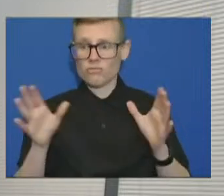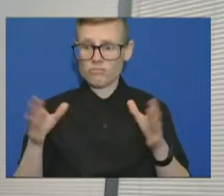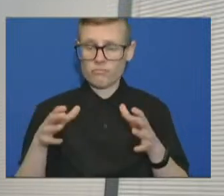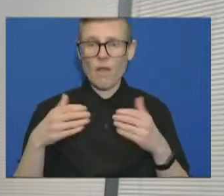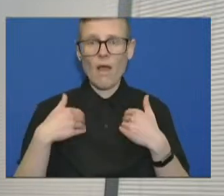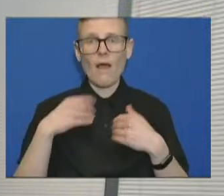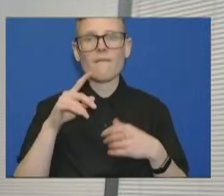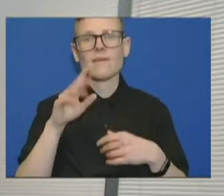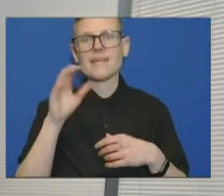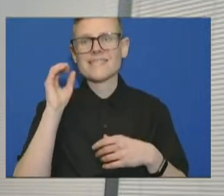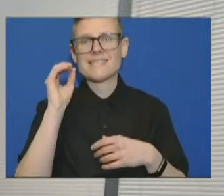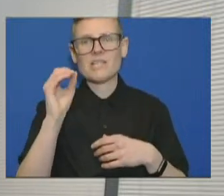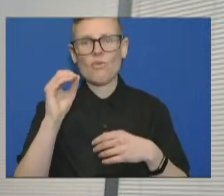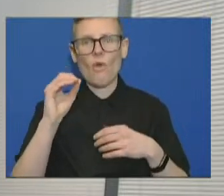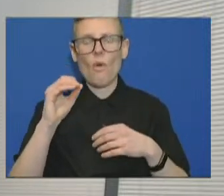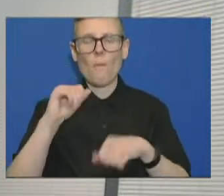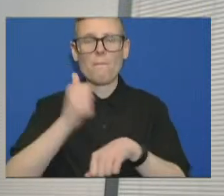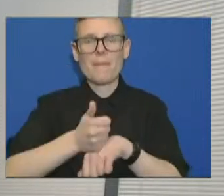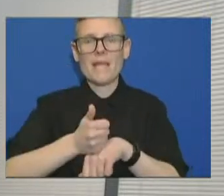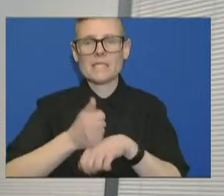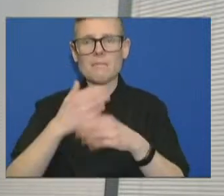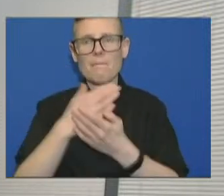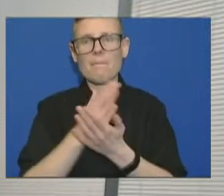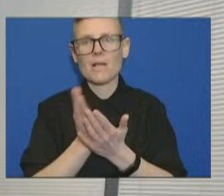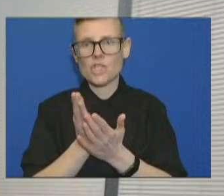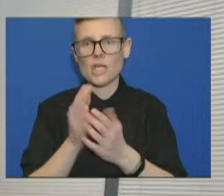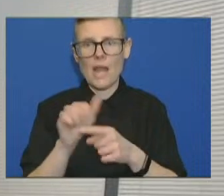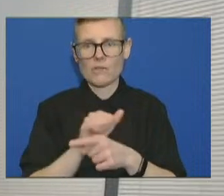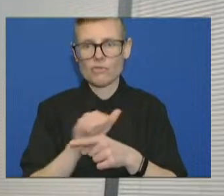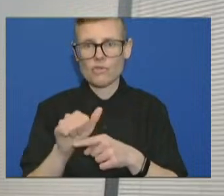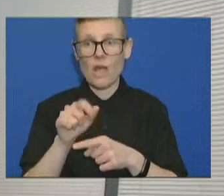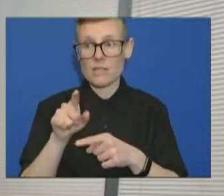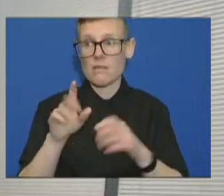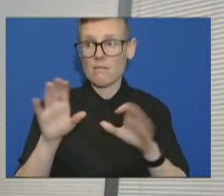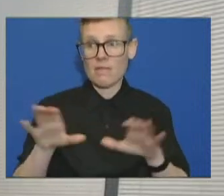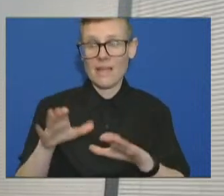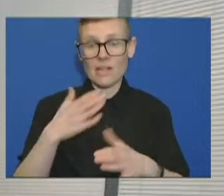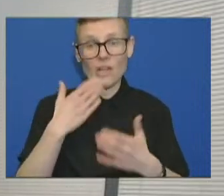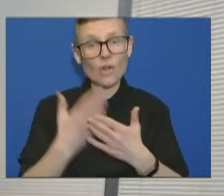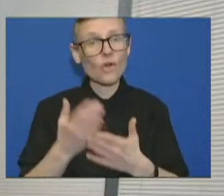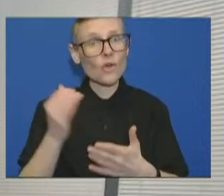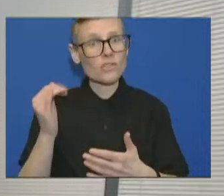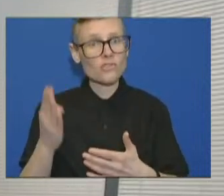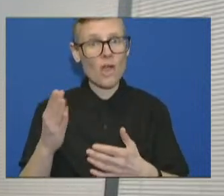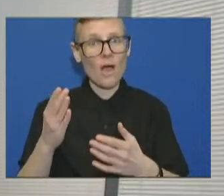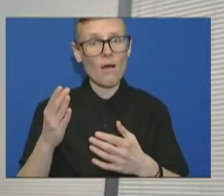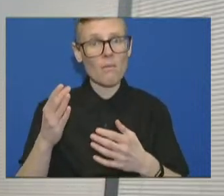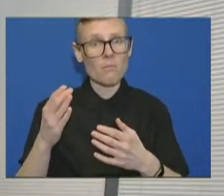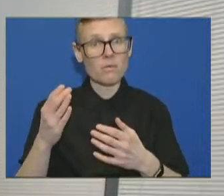department heads in, in, in the position of doing a zero based